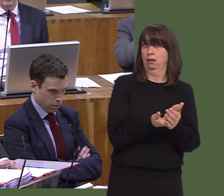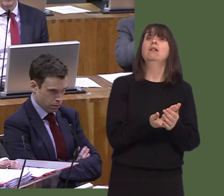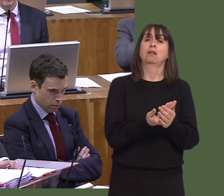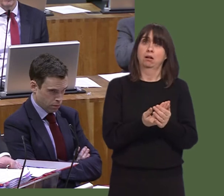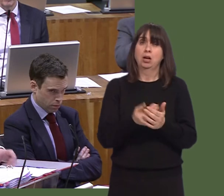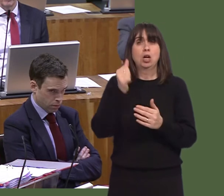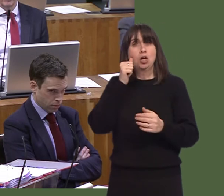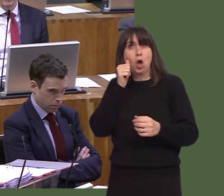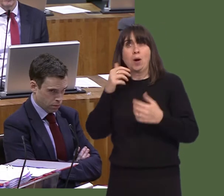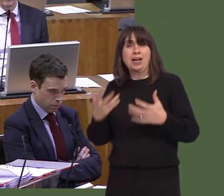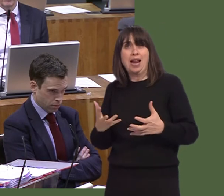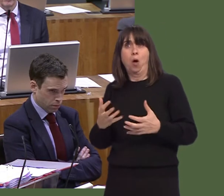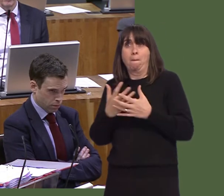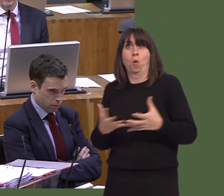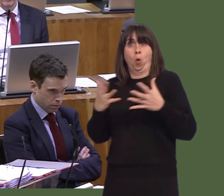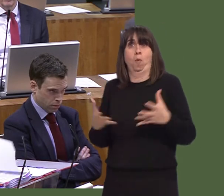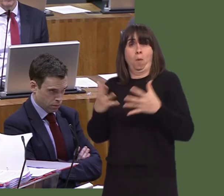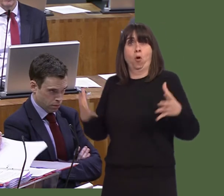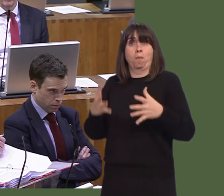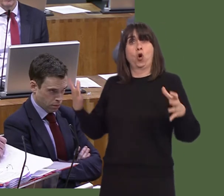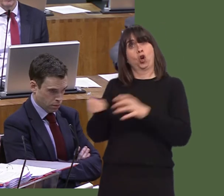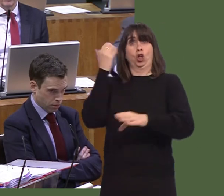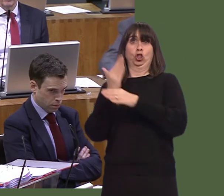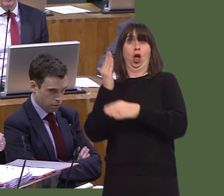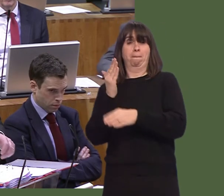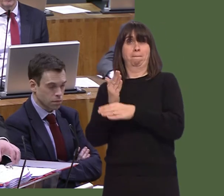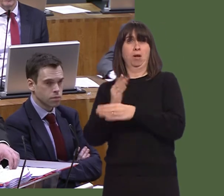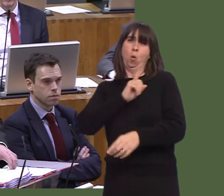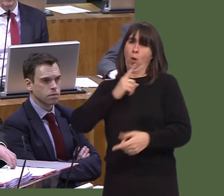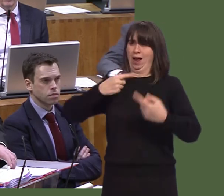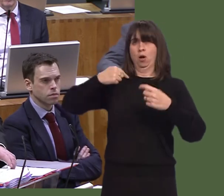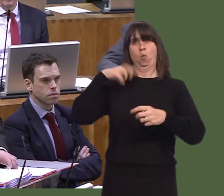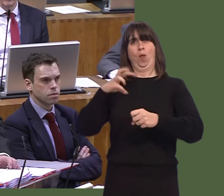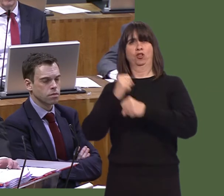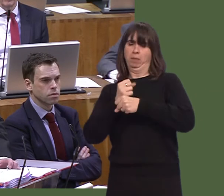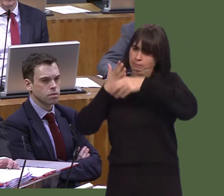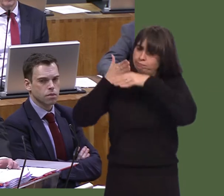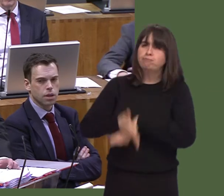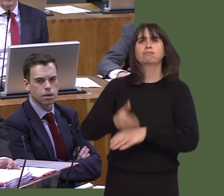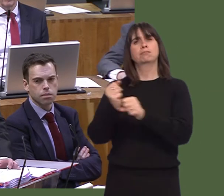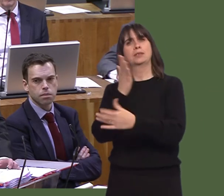So, four of our health boards are under some form of Government intervention. This escalation in the deficit up to £70 million, building on two previous substantial